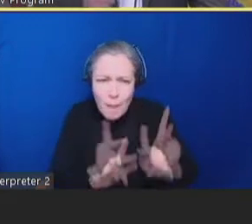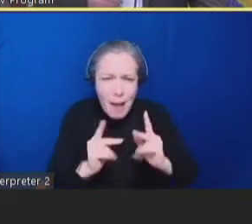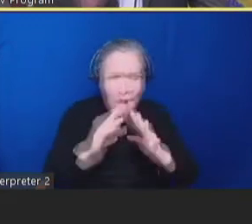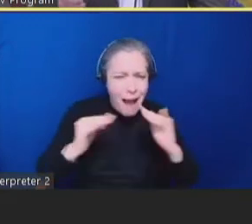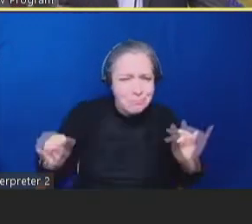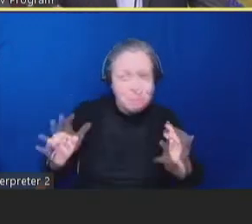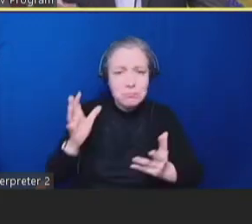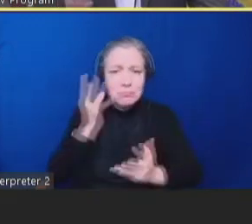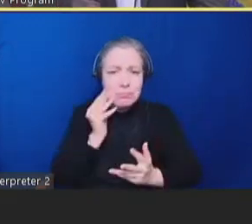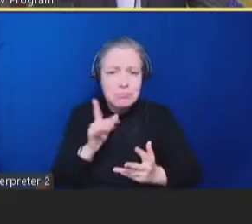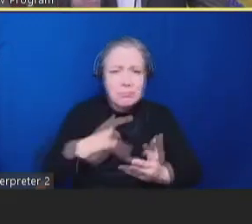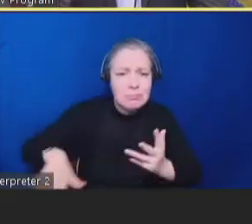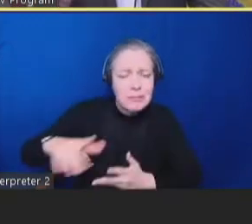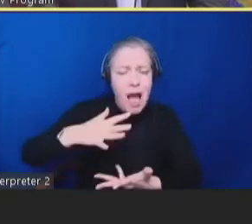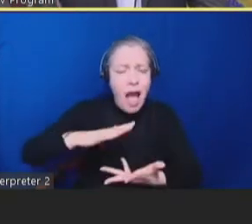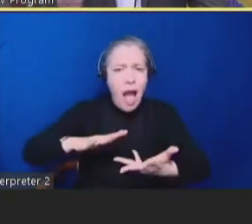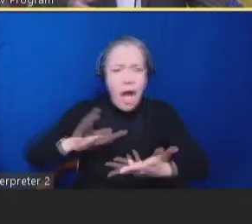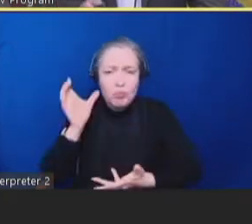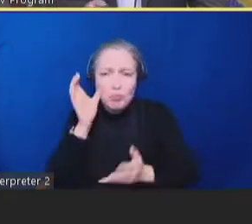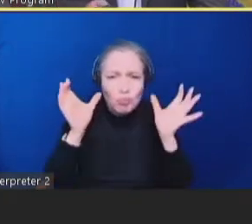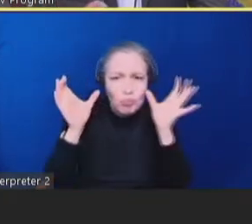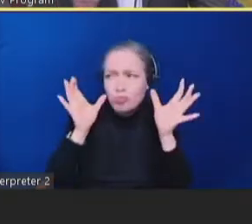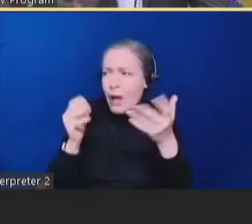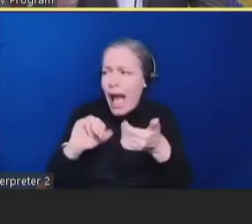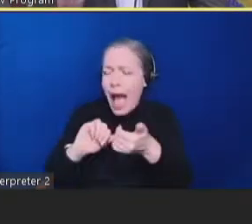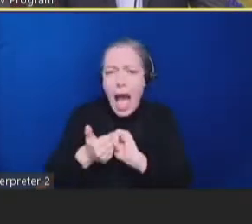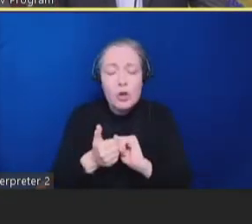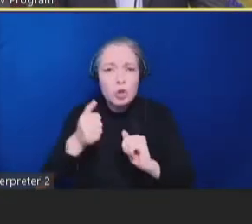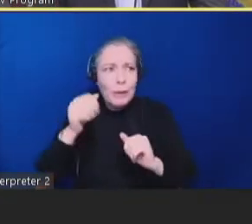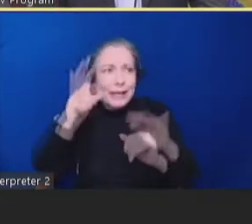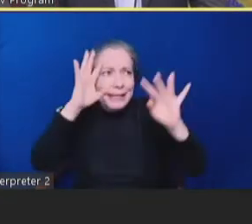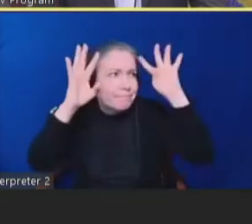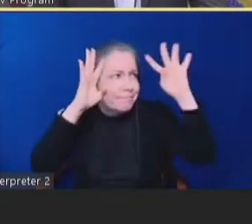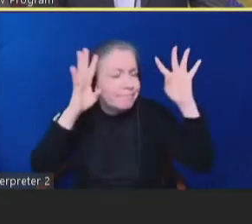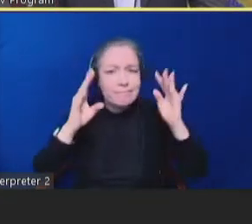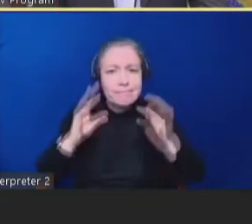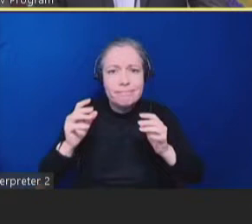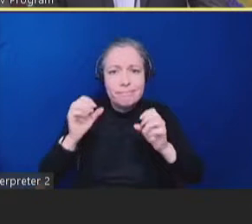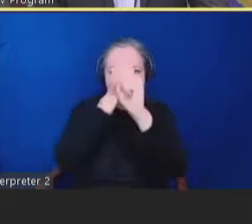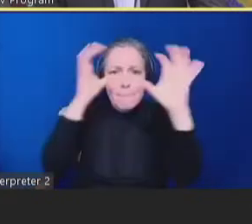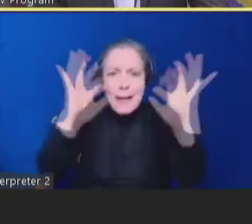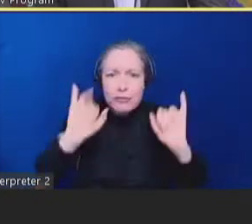of the results, the framework, the analysis done is a reflection of their collective experience.